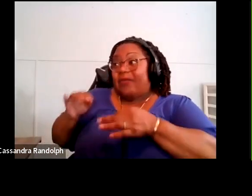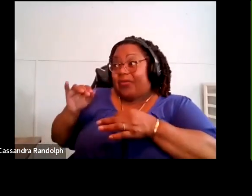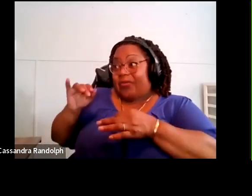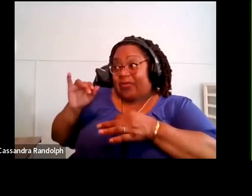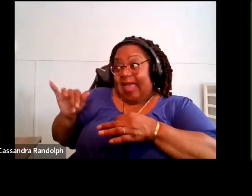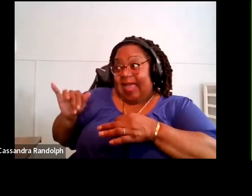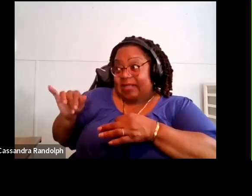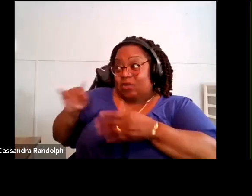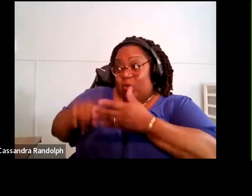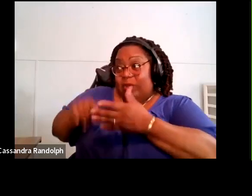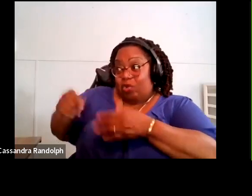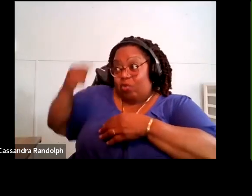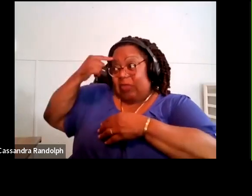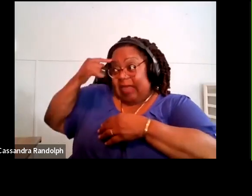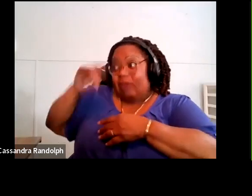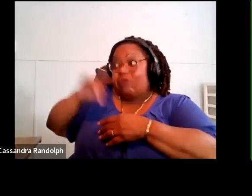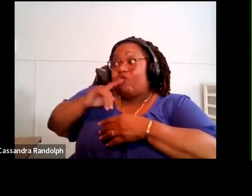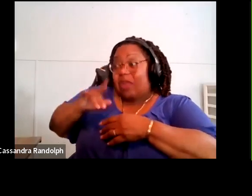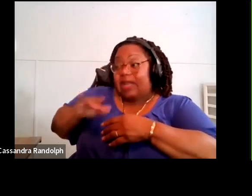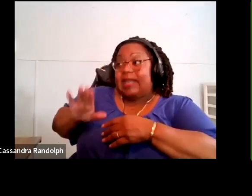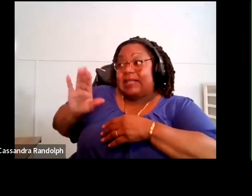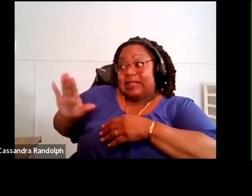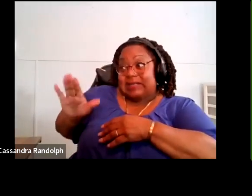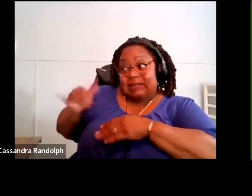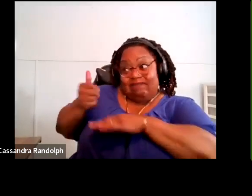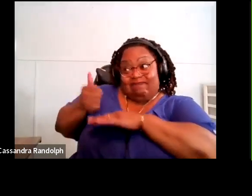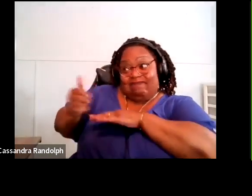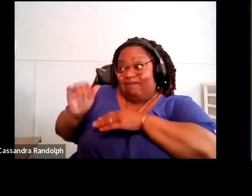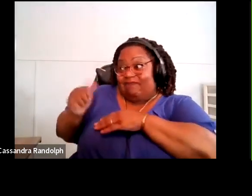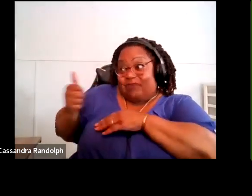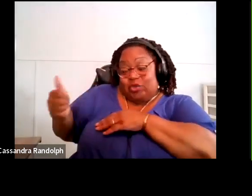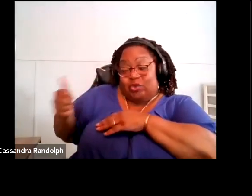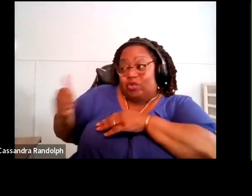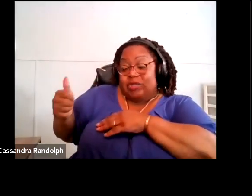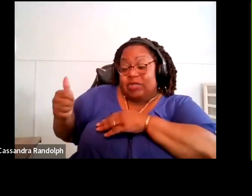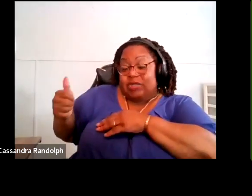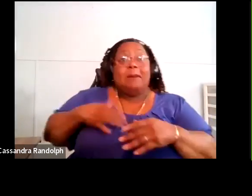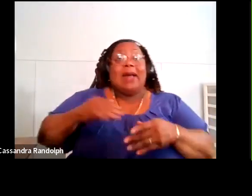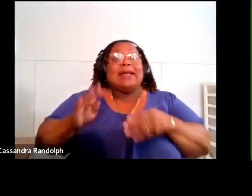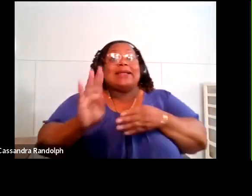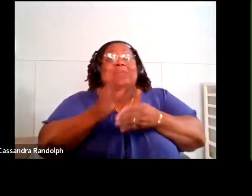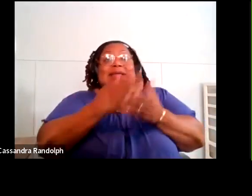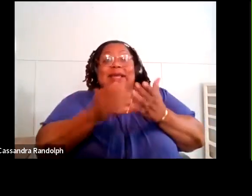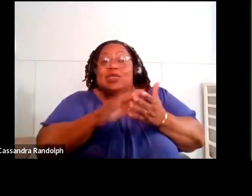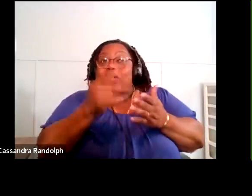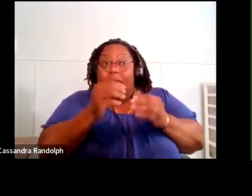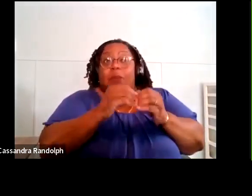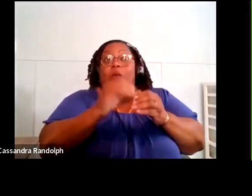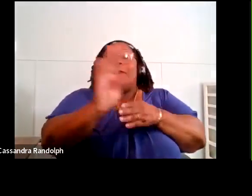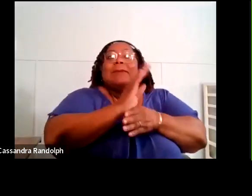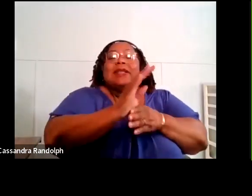much of myself as I am every day in every space I said that 's not the case if that's within your mind that's you